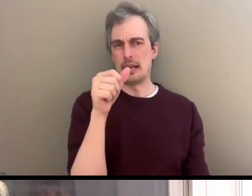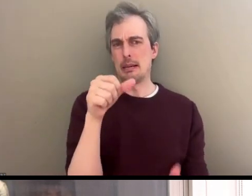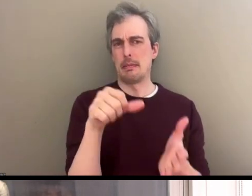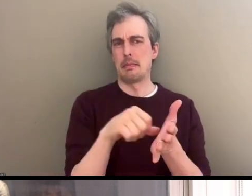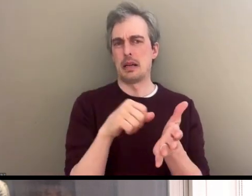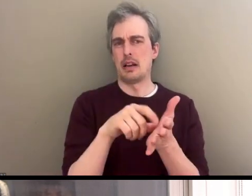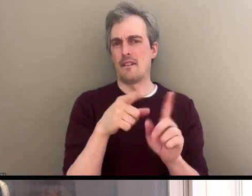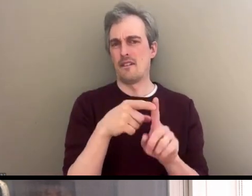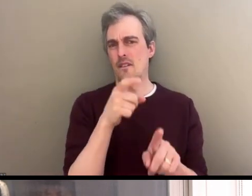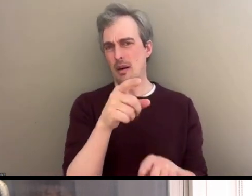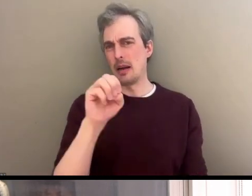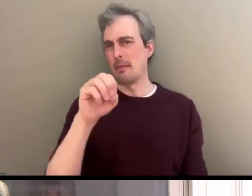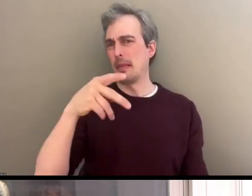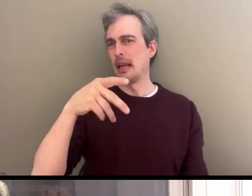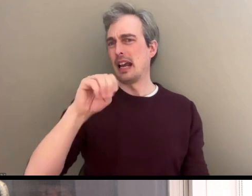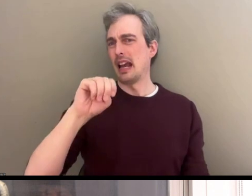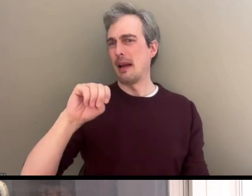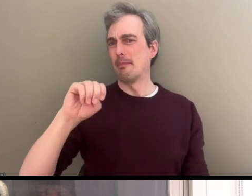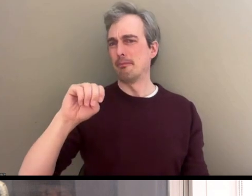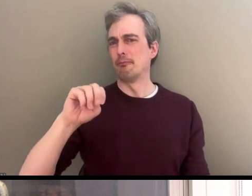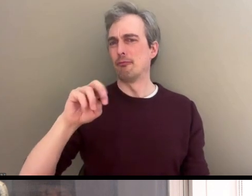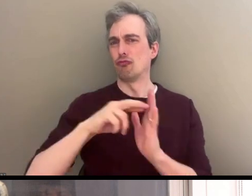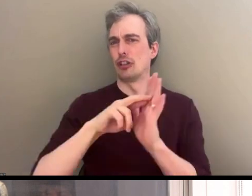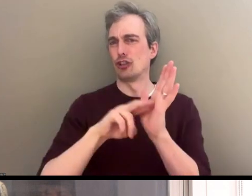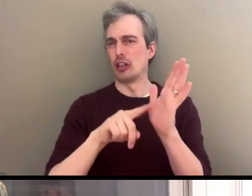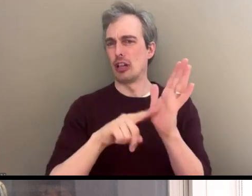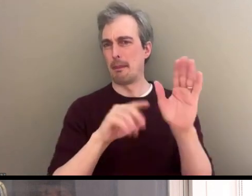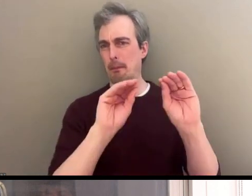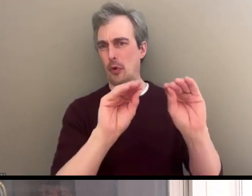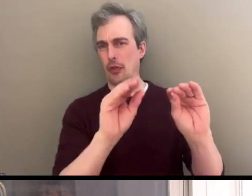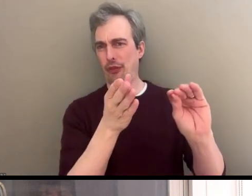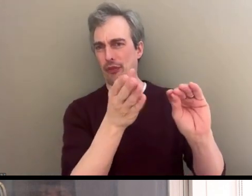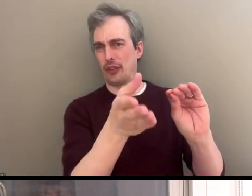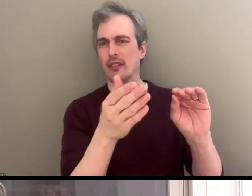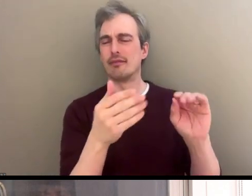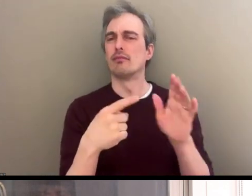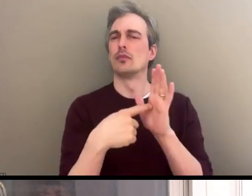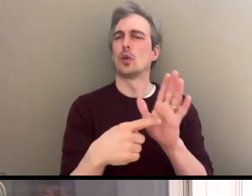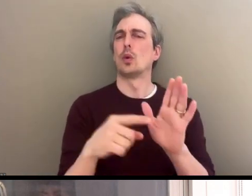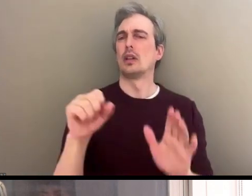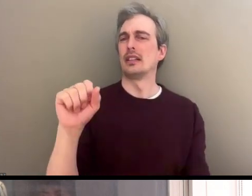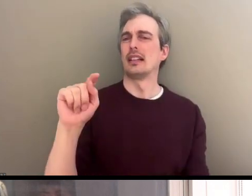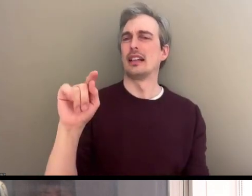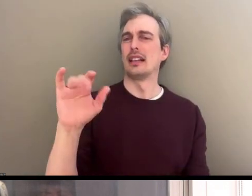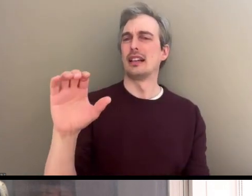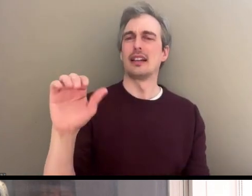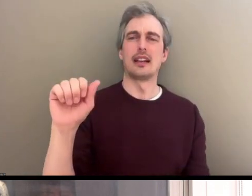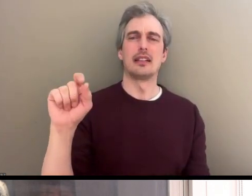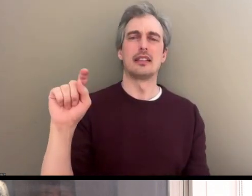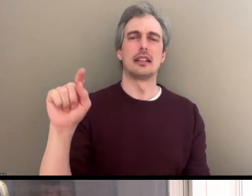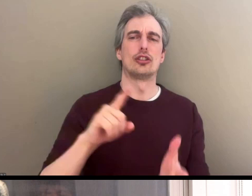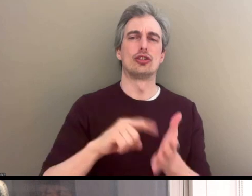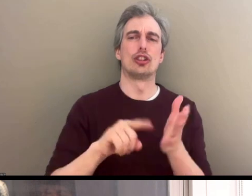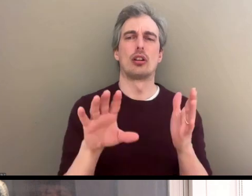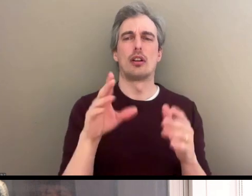And it says that there is a static AST checker for accessibility rules on JSX elements.